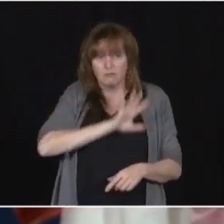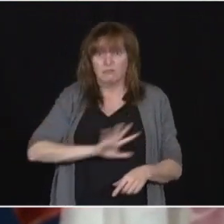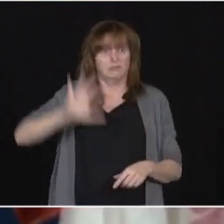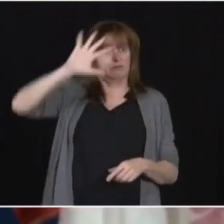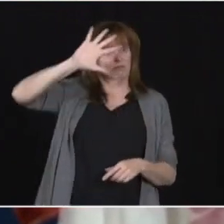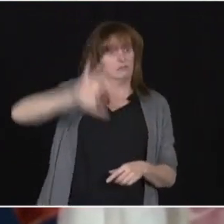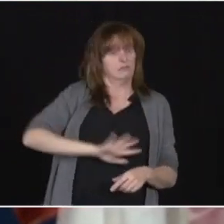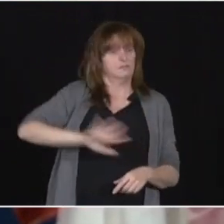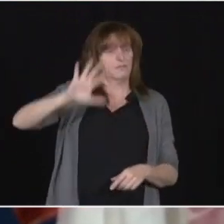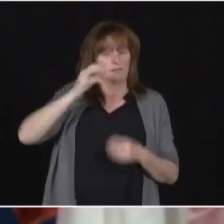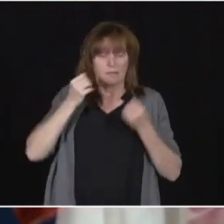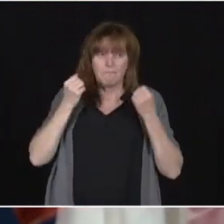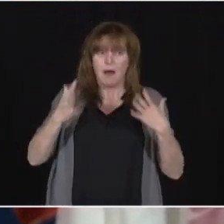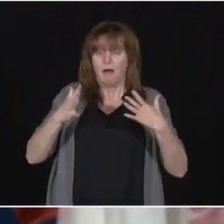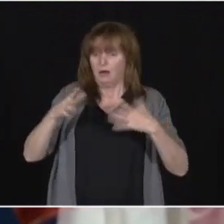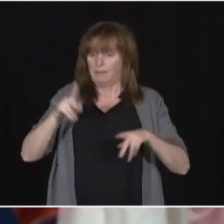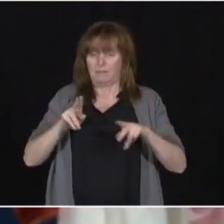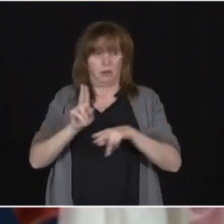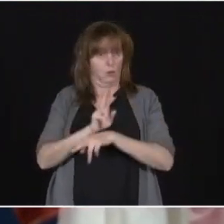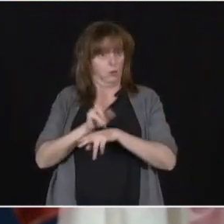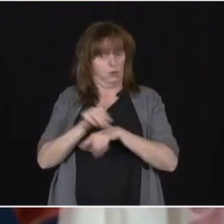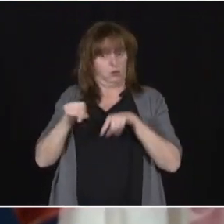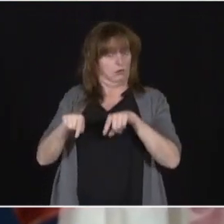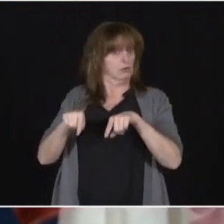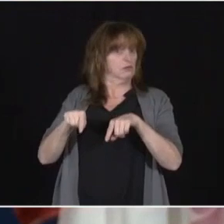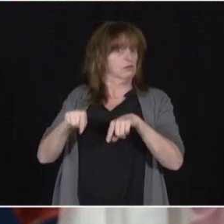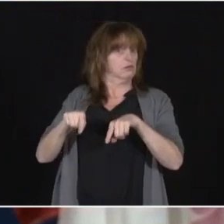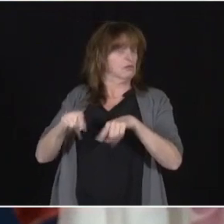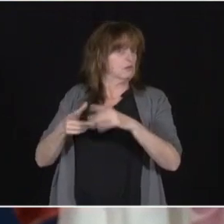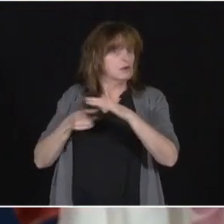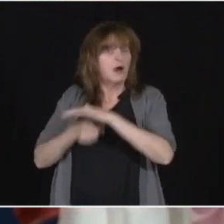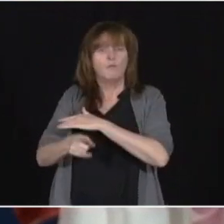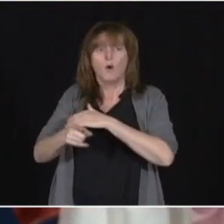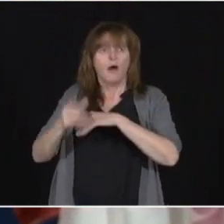from the federal government. Next question.